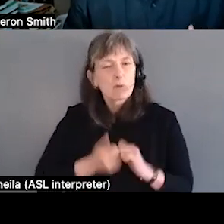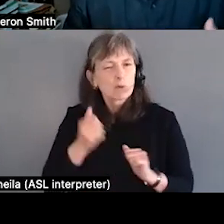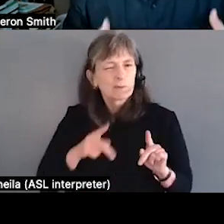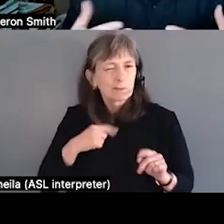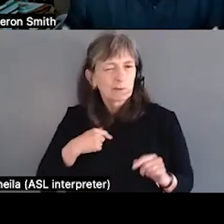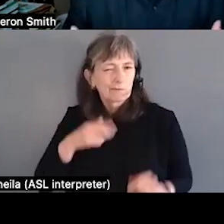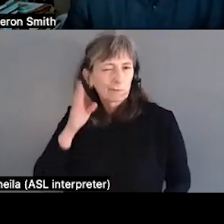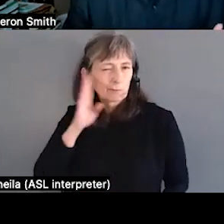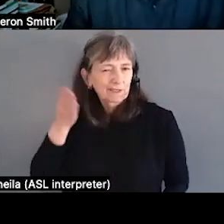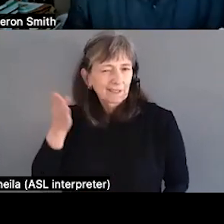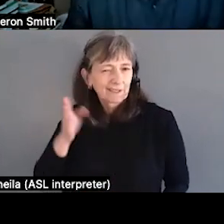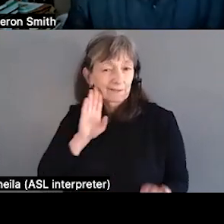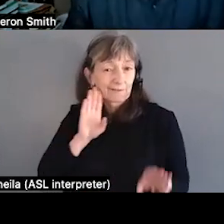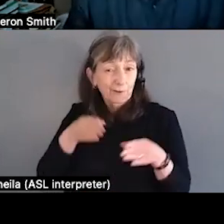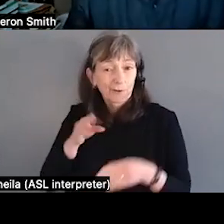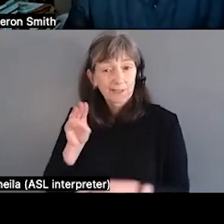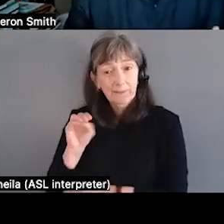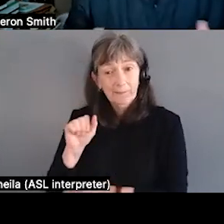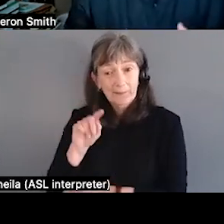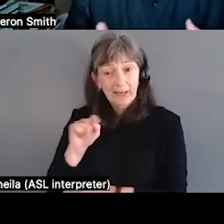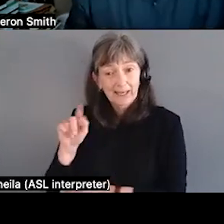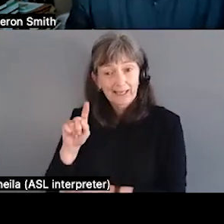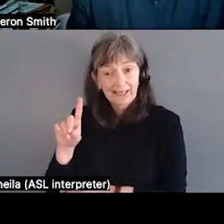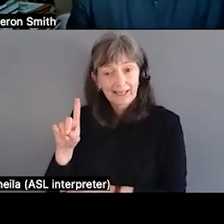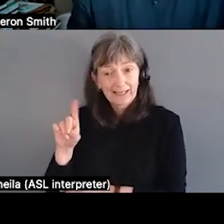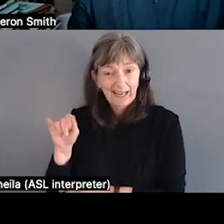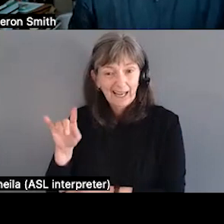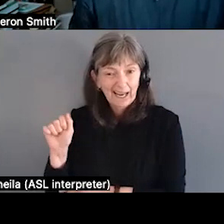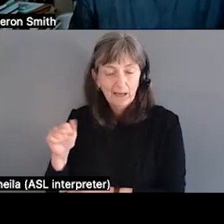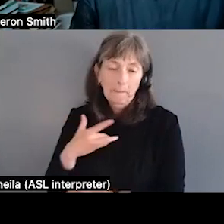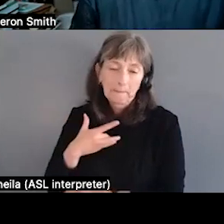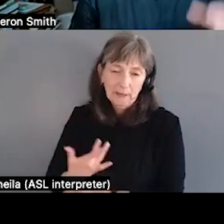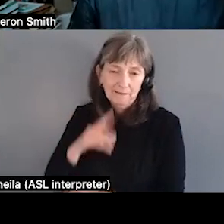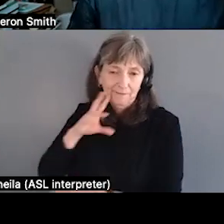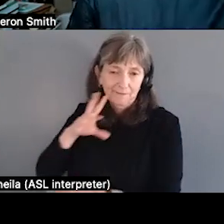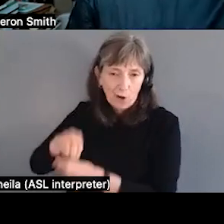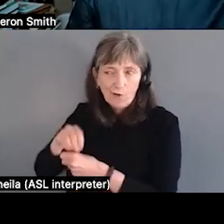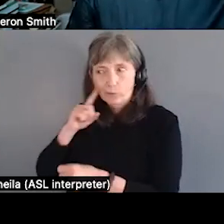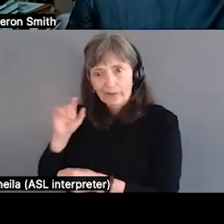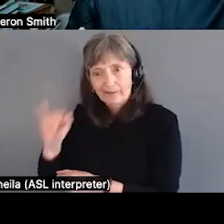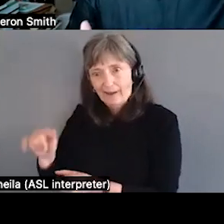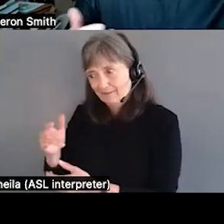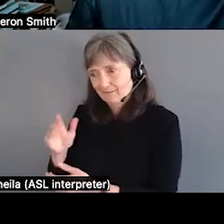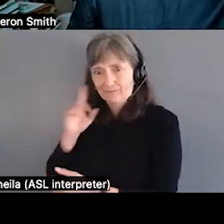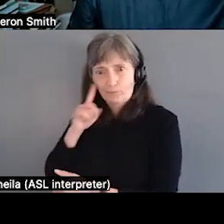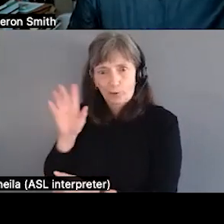But as I said right at the beginning, it does need that kind of critical mass. We can all do